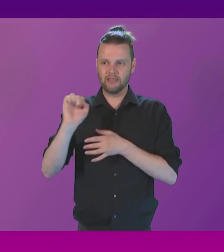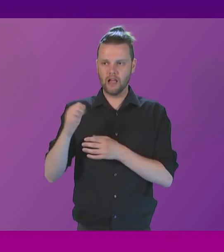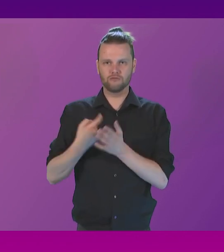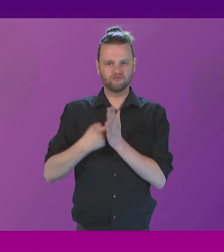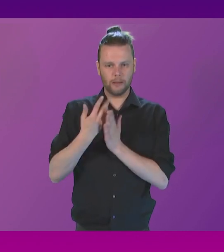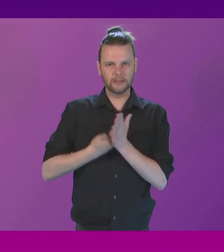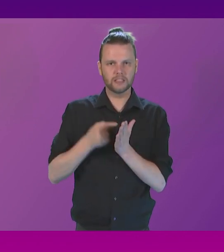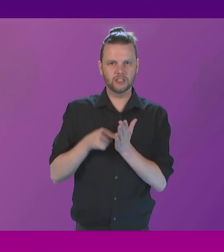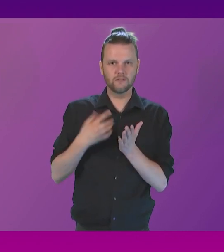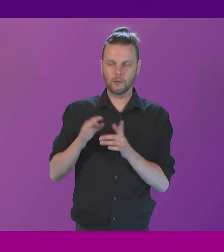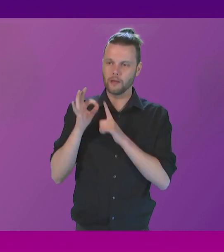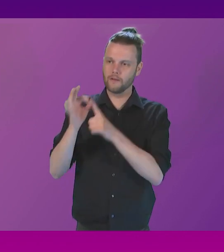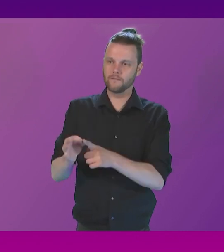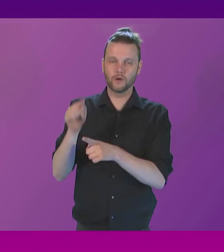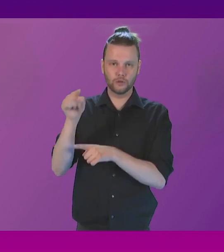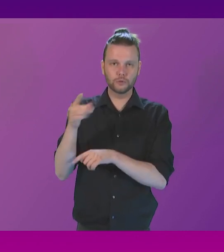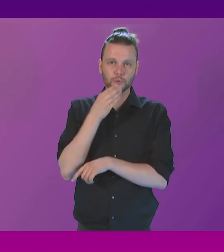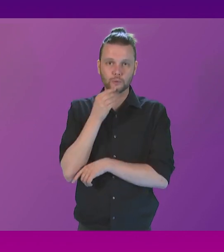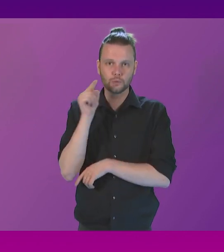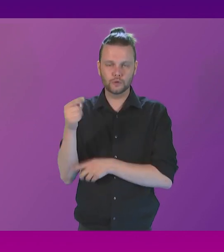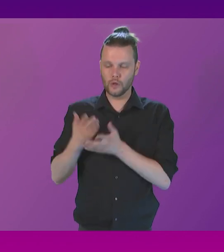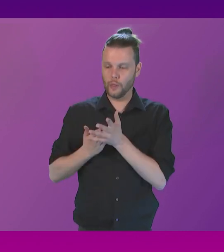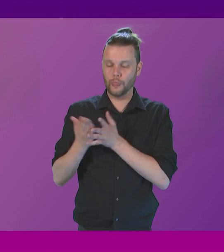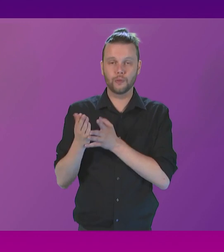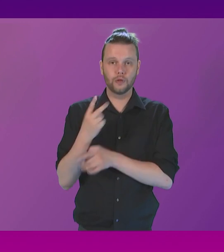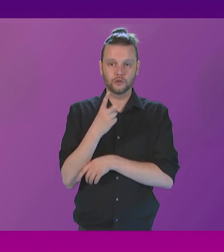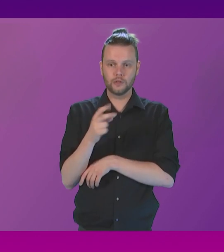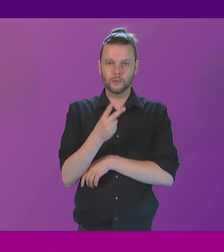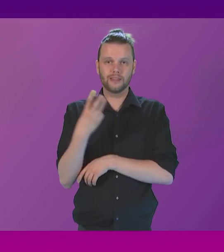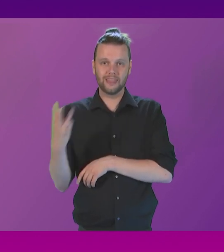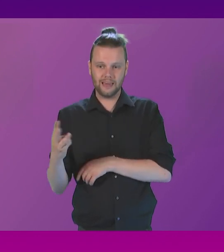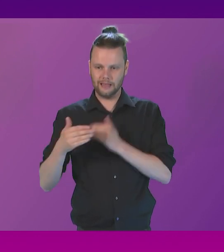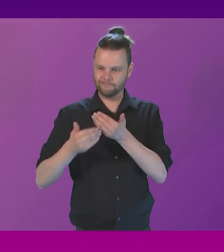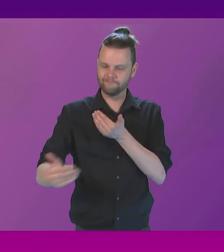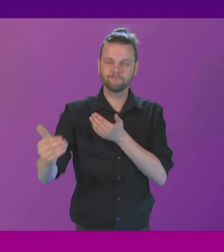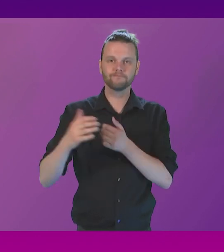on the application for the use of Asulox during the 2023 season. As the application